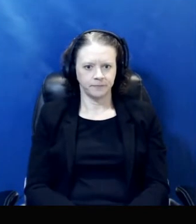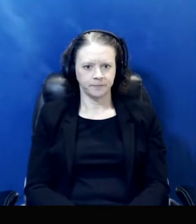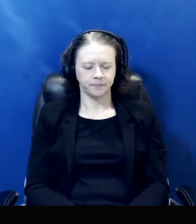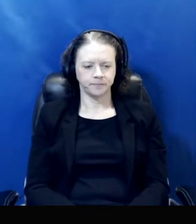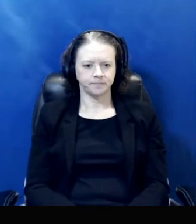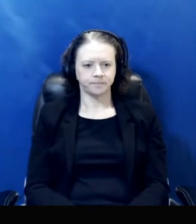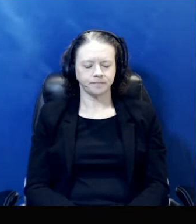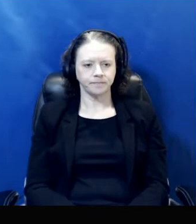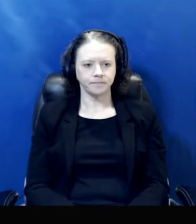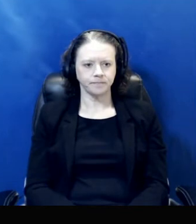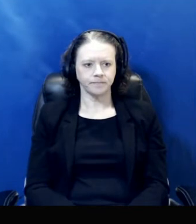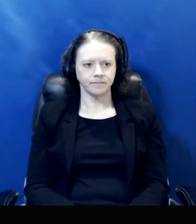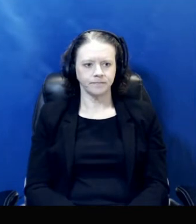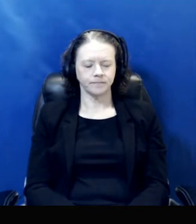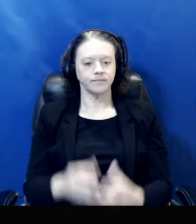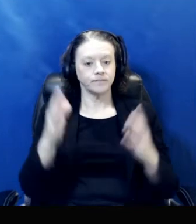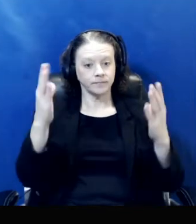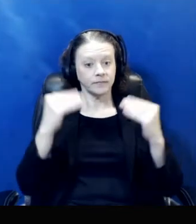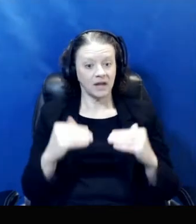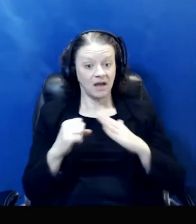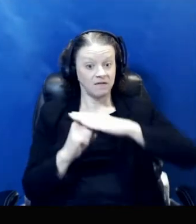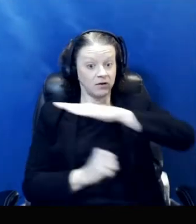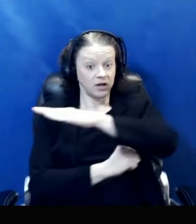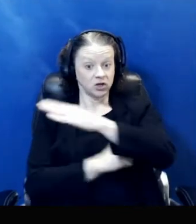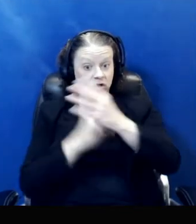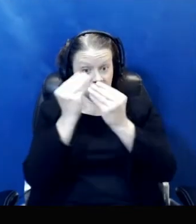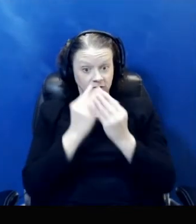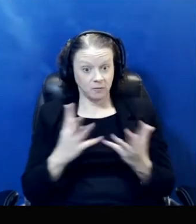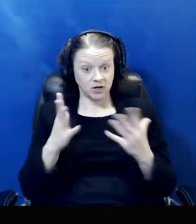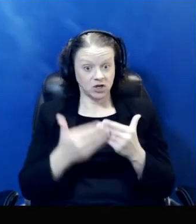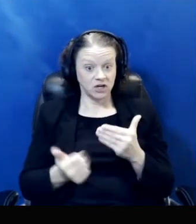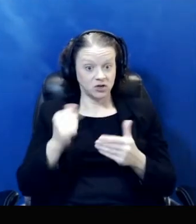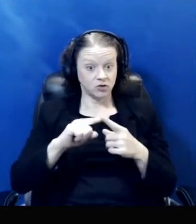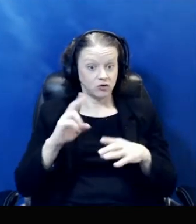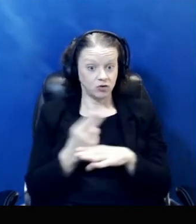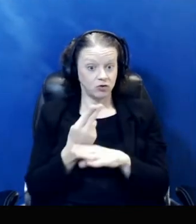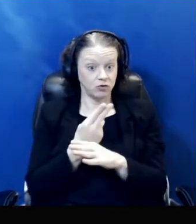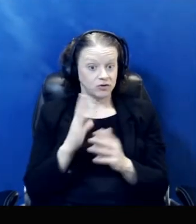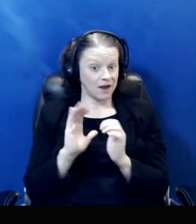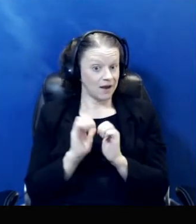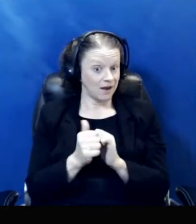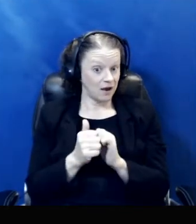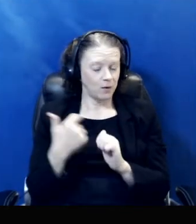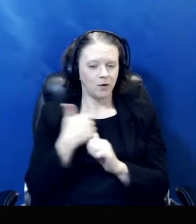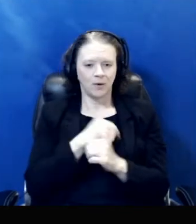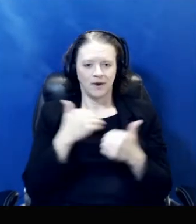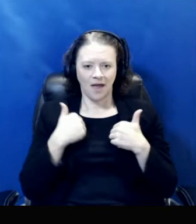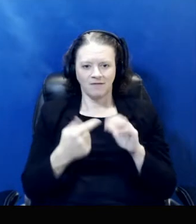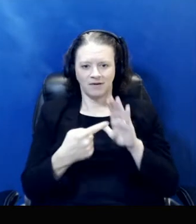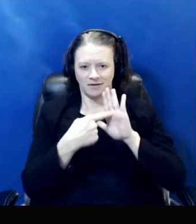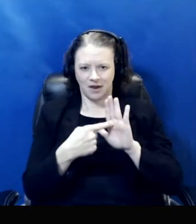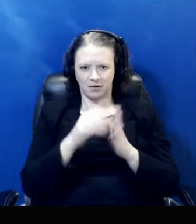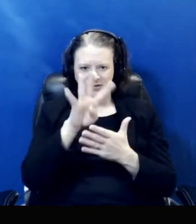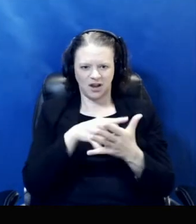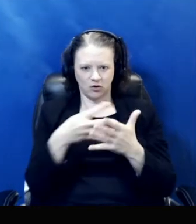To make this foundational information easier to consume, there are example diagrams provided of a real game.